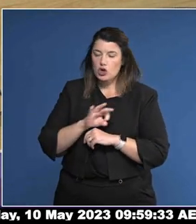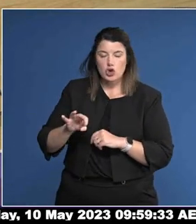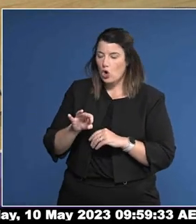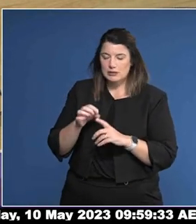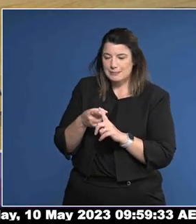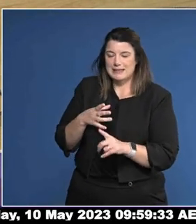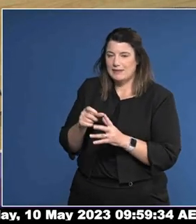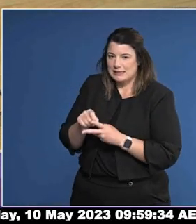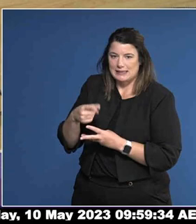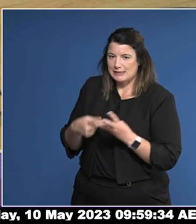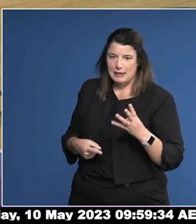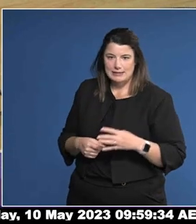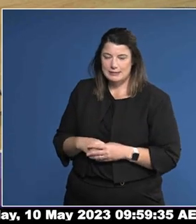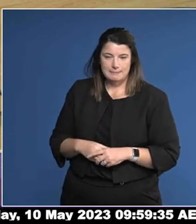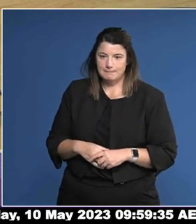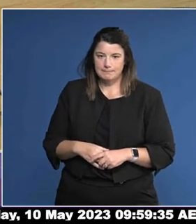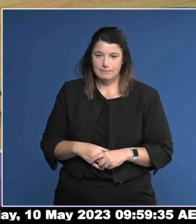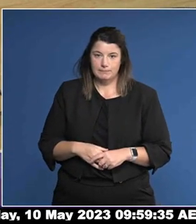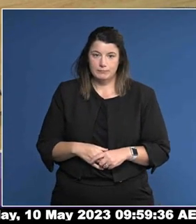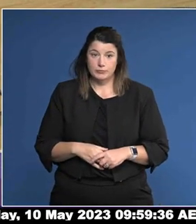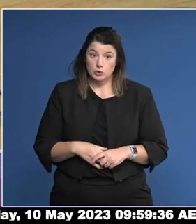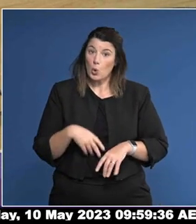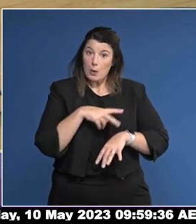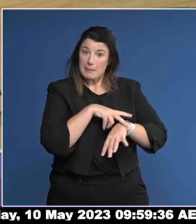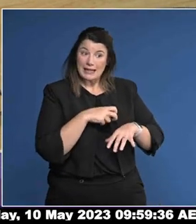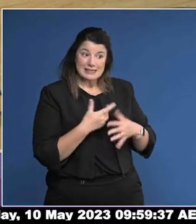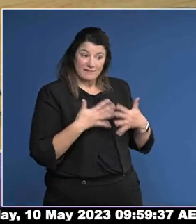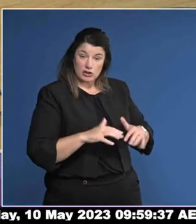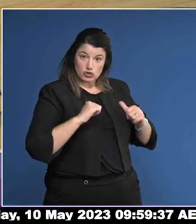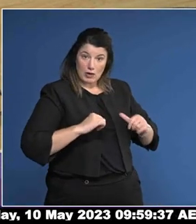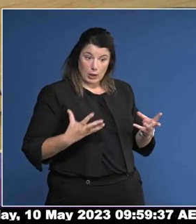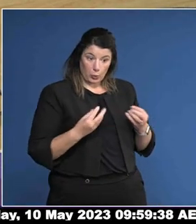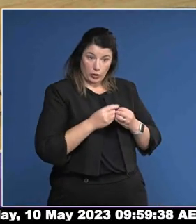disability training program. So police have done some training with the department on interviewing children.